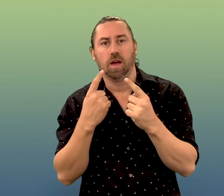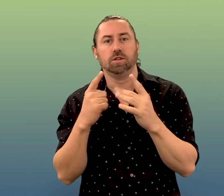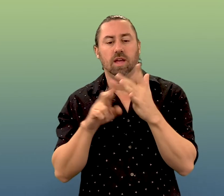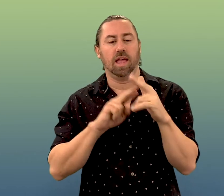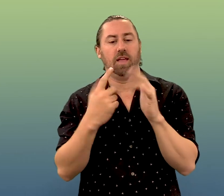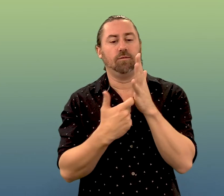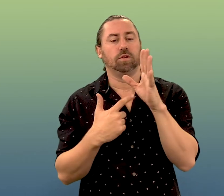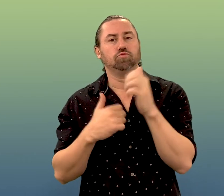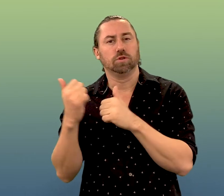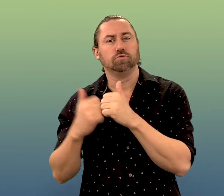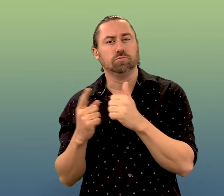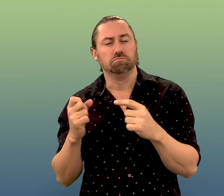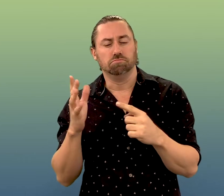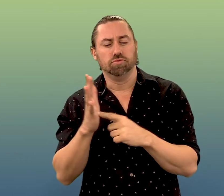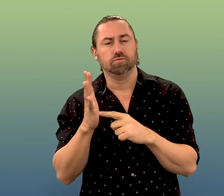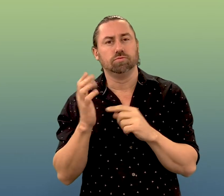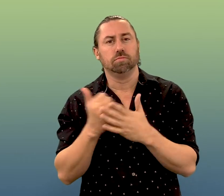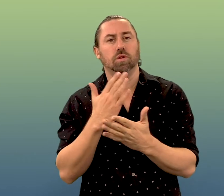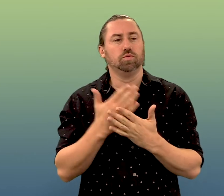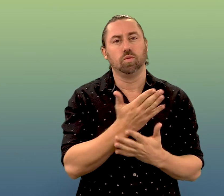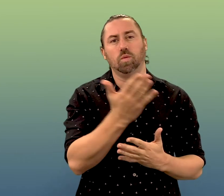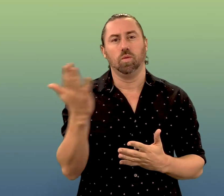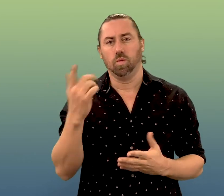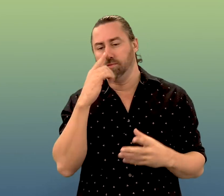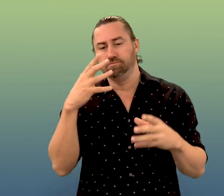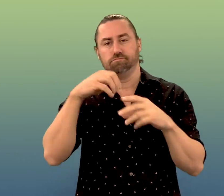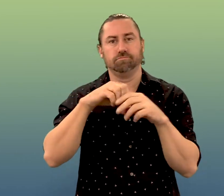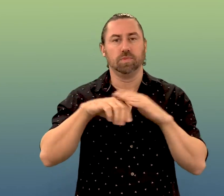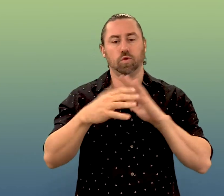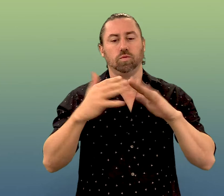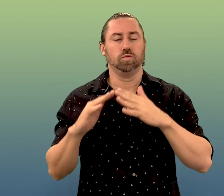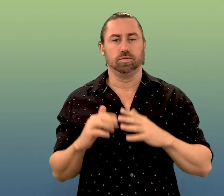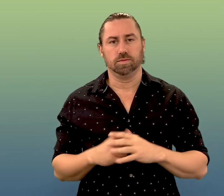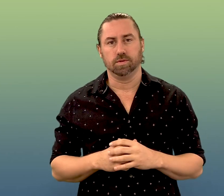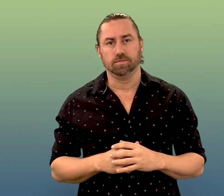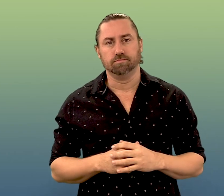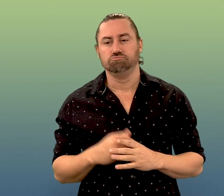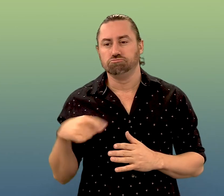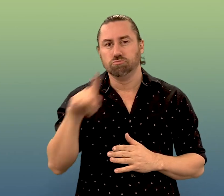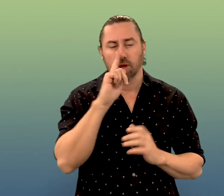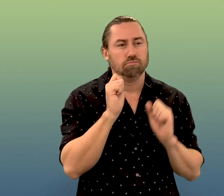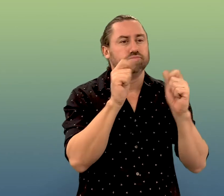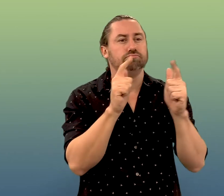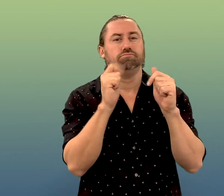information and infrastructure are critical to allow everyone to participate in our community